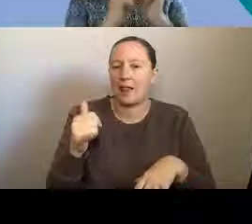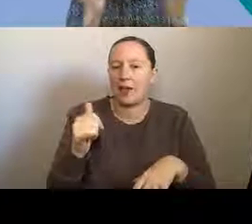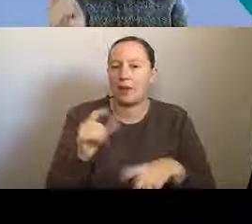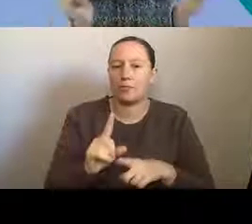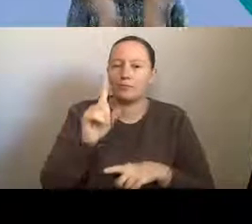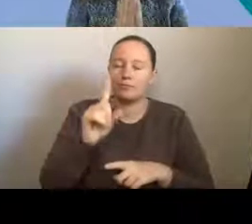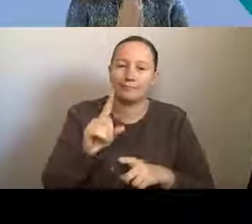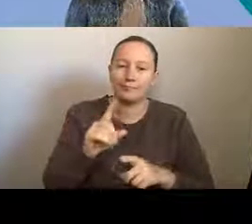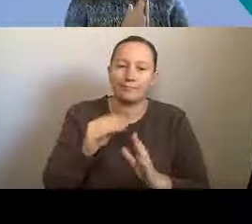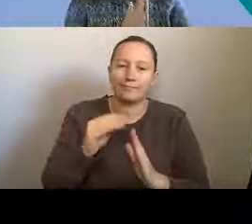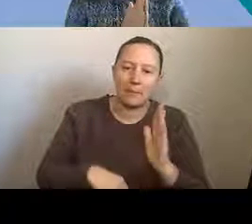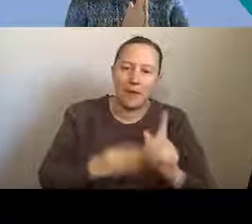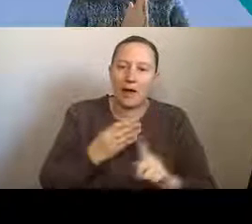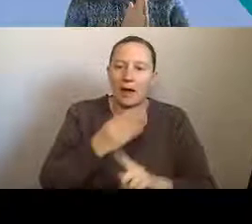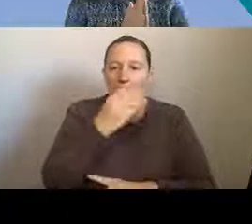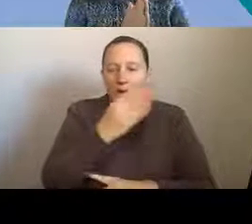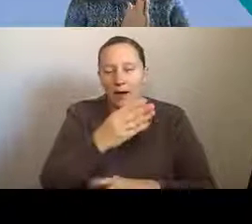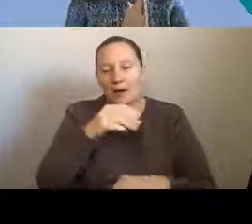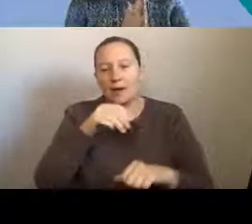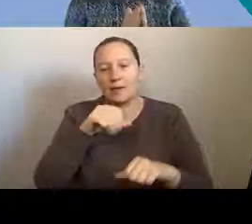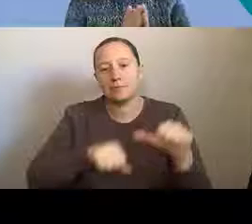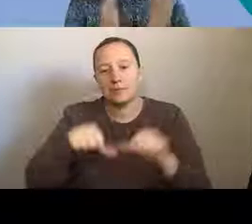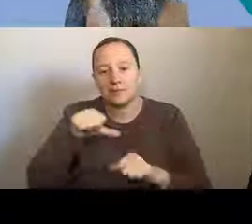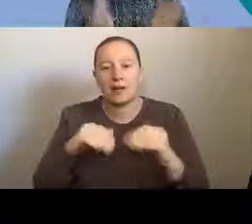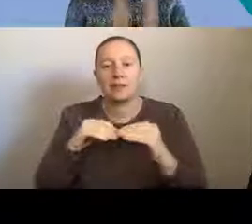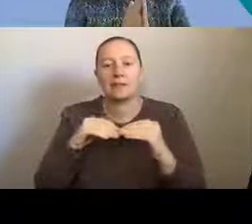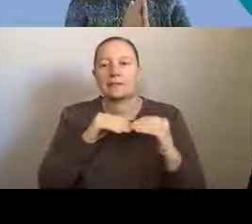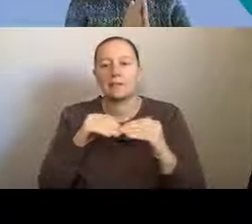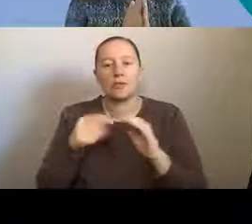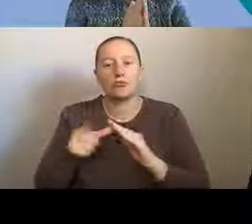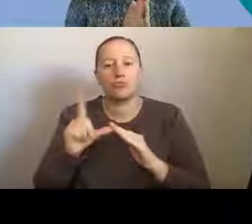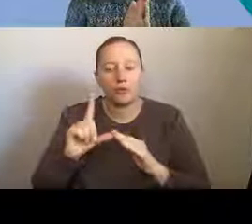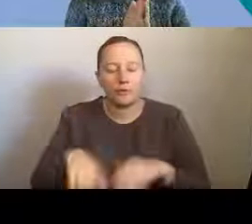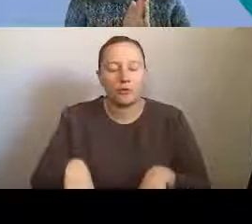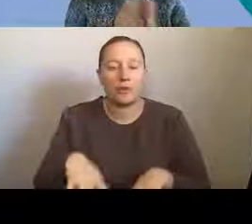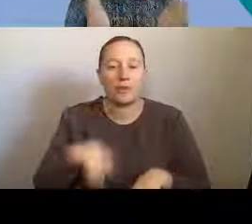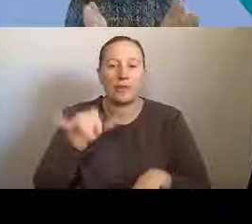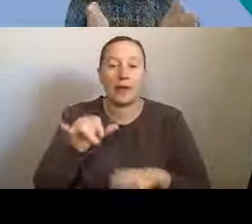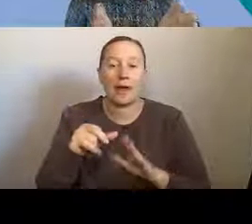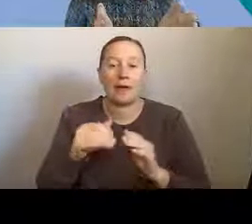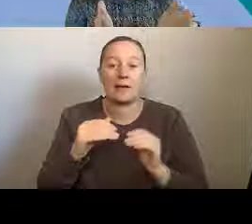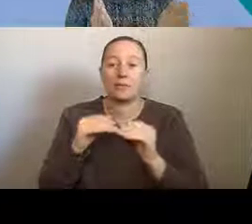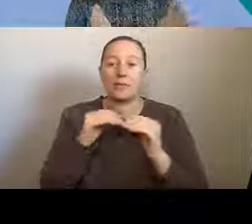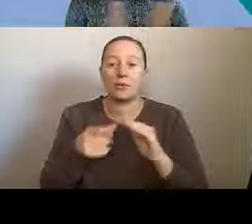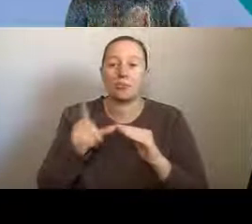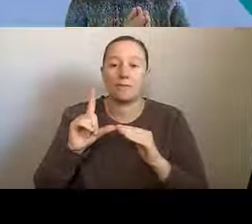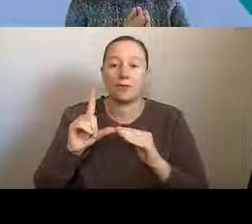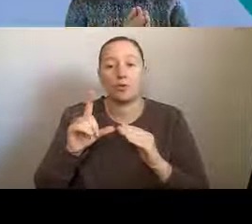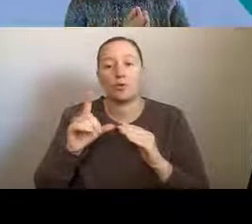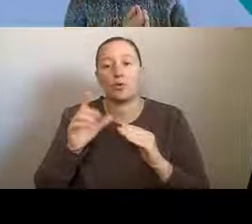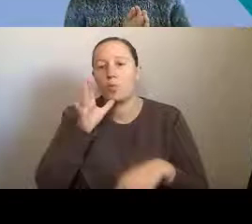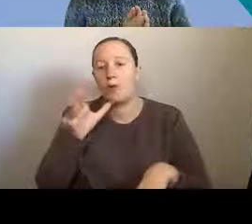it goes through scientific peer review. The scientific peer reviewers will also be asked to do